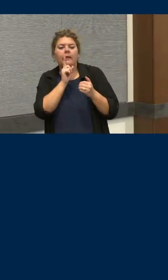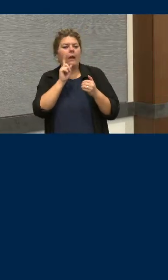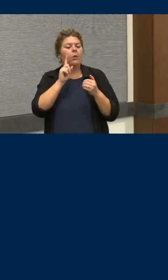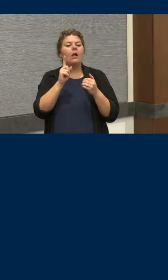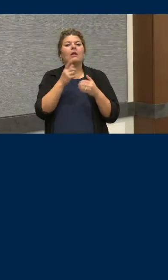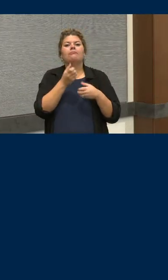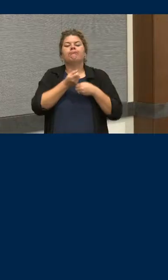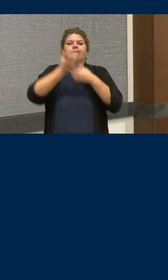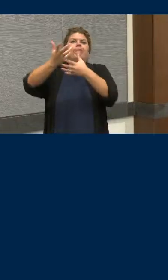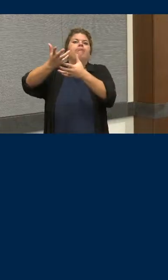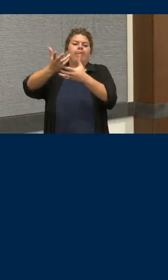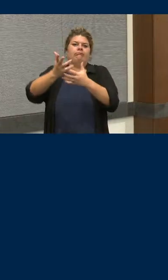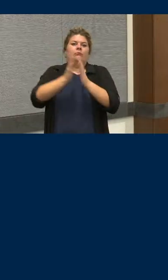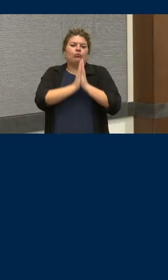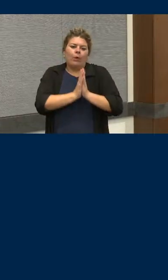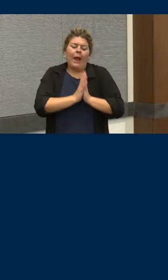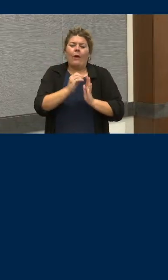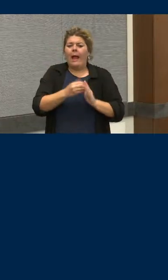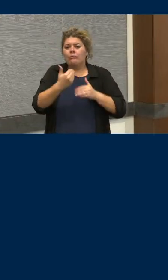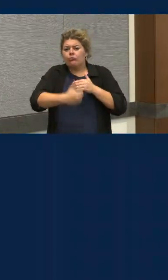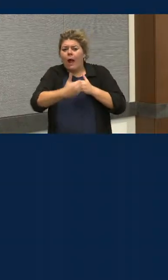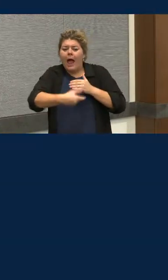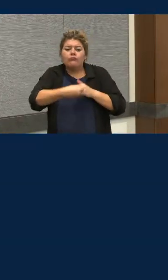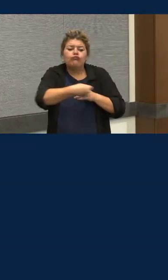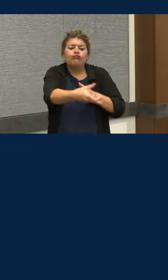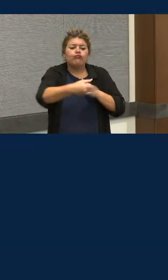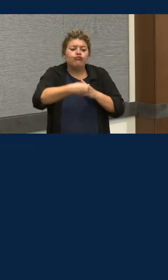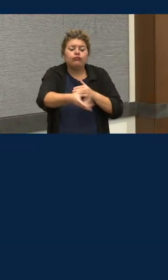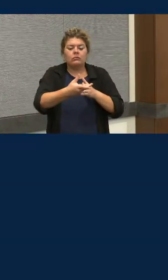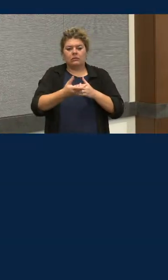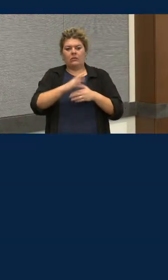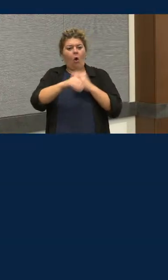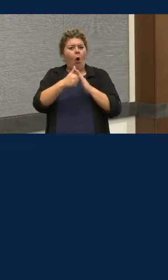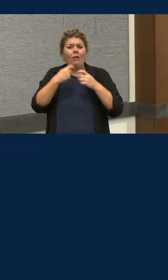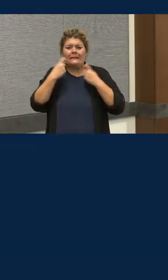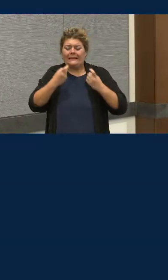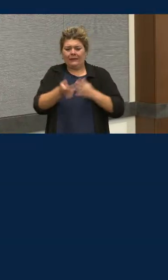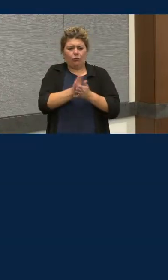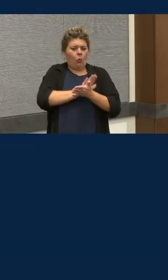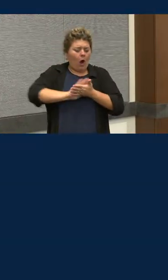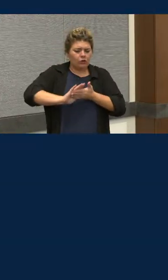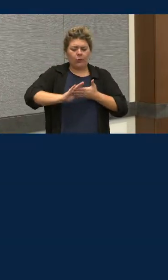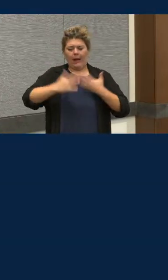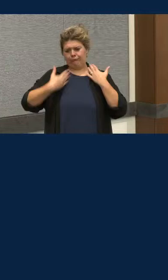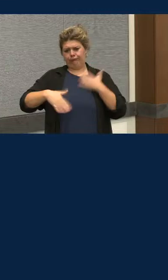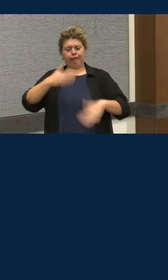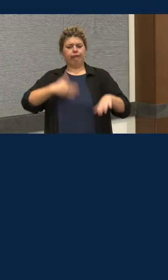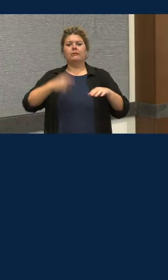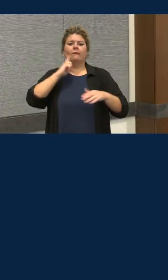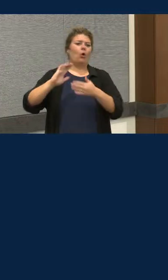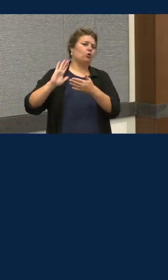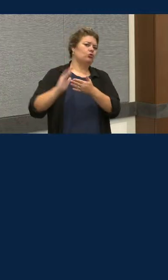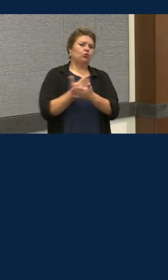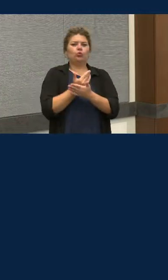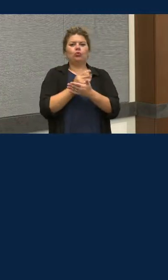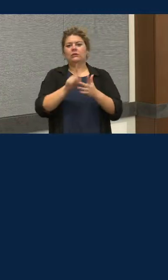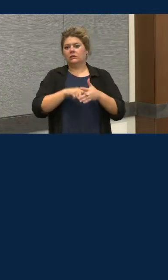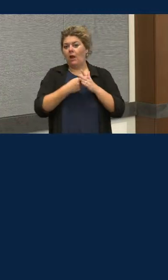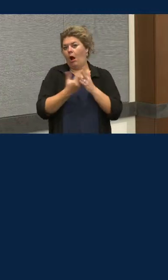water, to wash away their sins for a clean start to a new year.